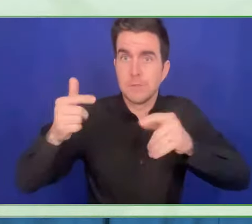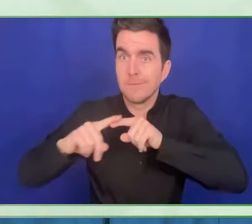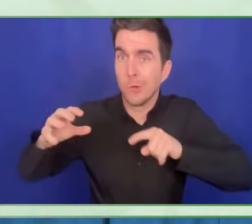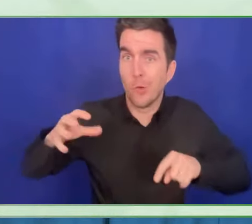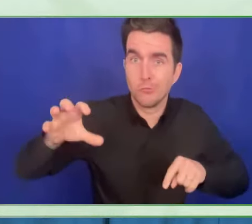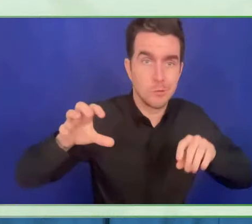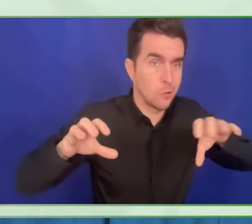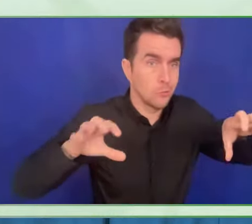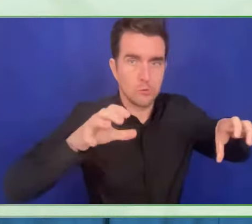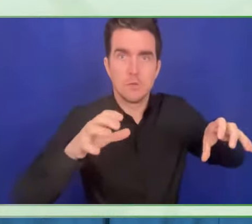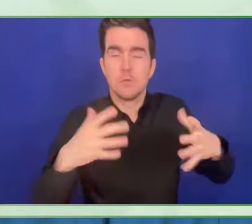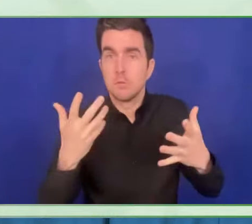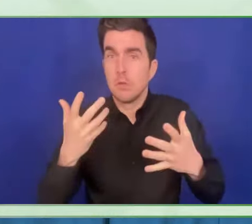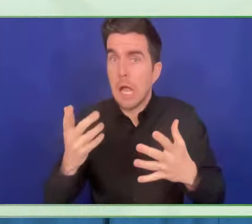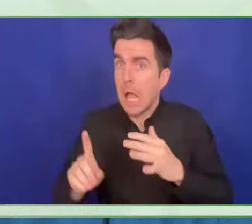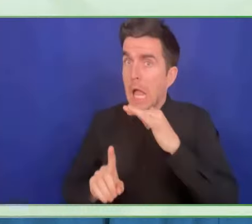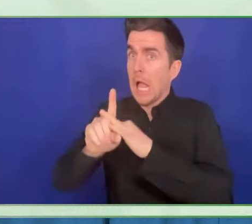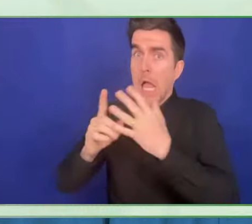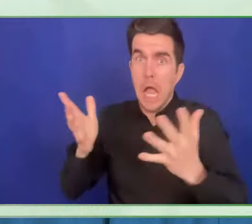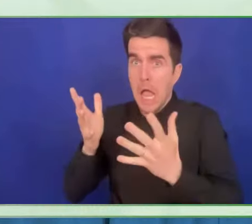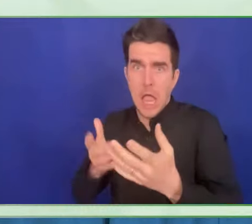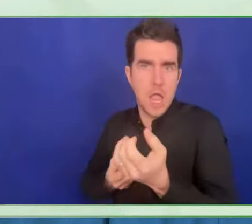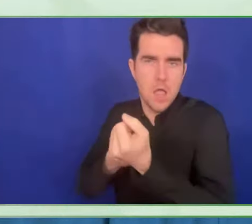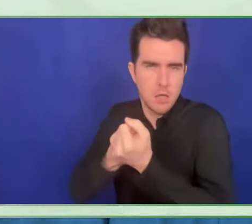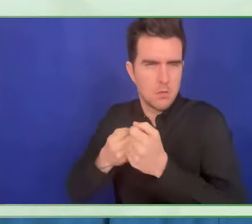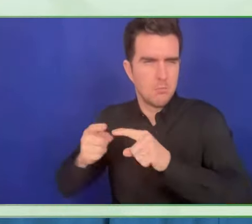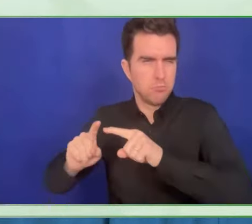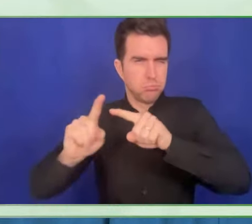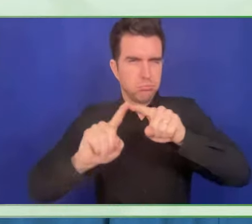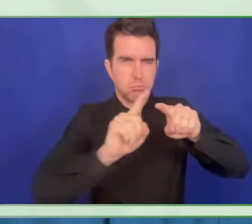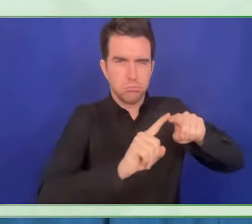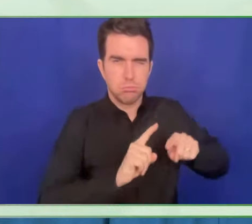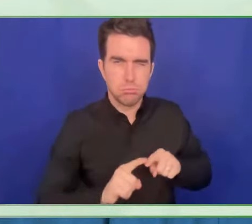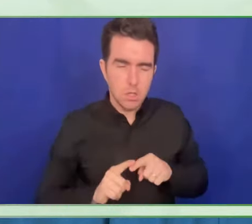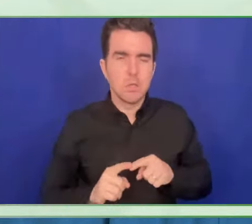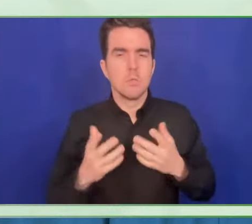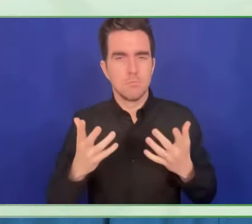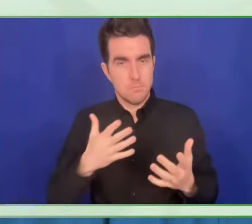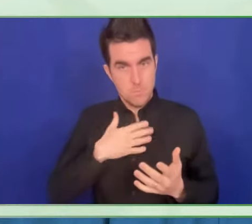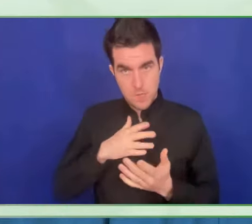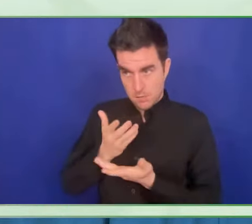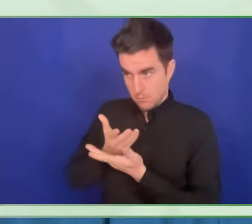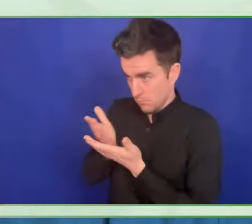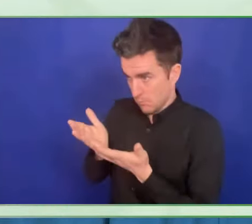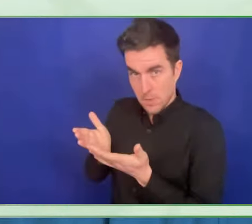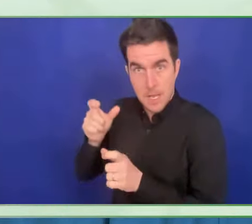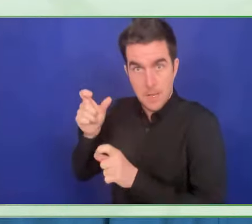This is about the instruments we use, it is about mainstreaming and EU funding.